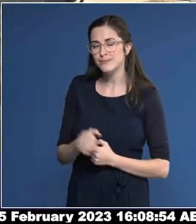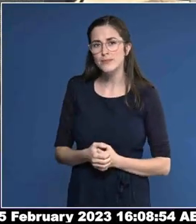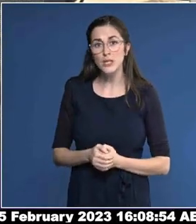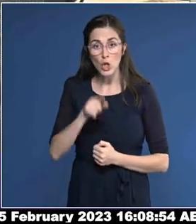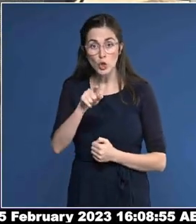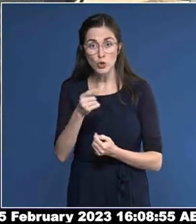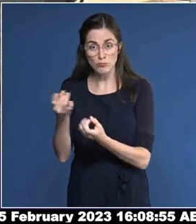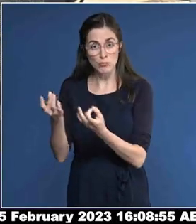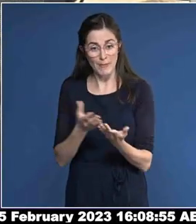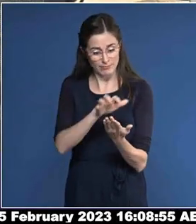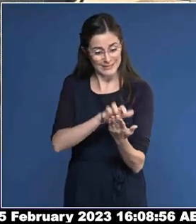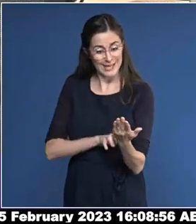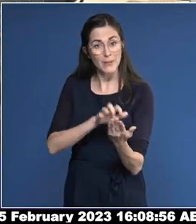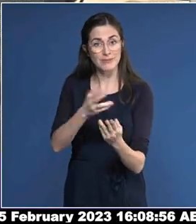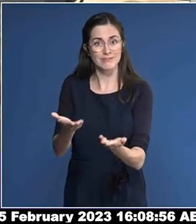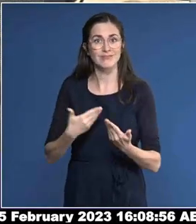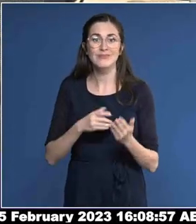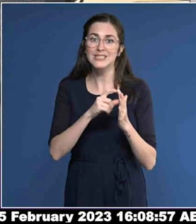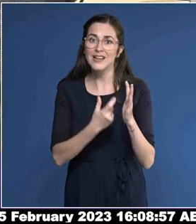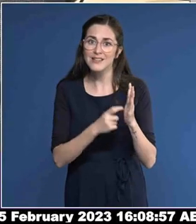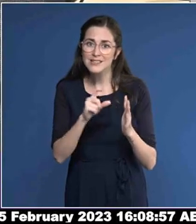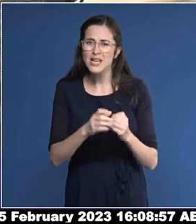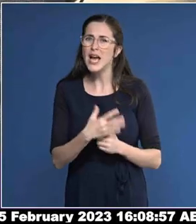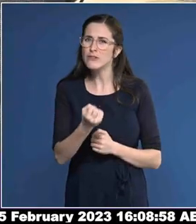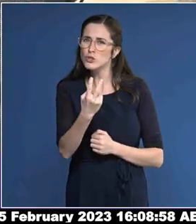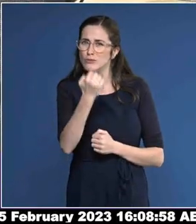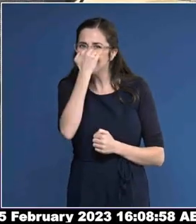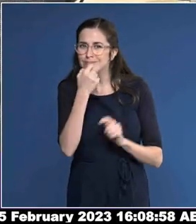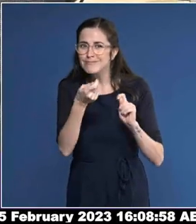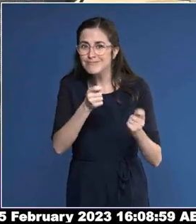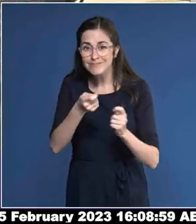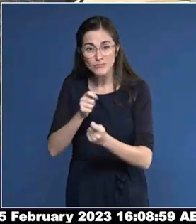Yes. MS DOWSETT: And there are two minor corrections to that statement? That's correct.